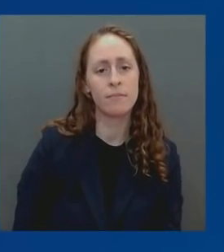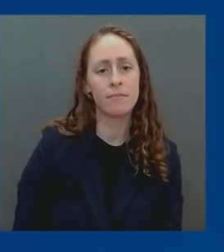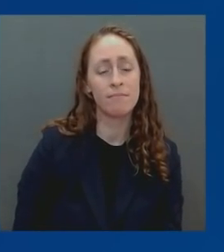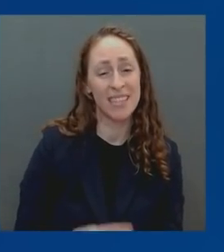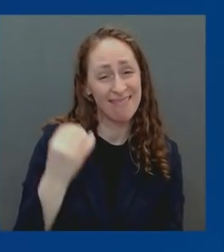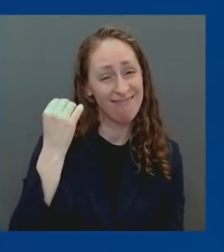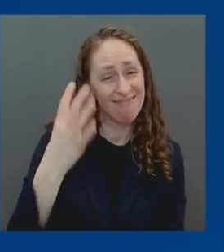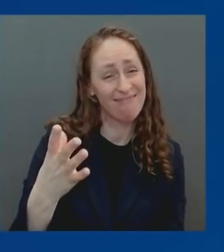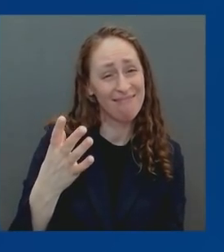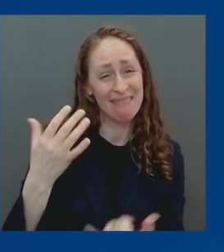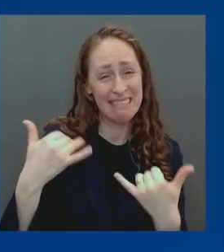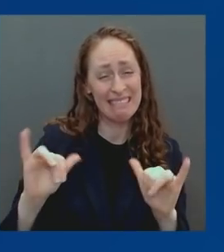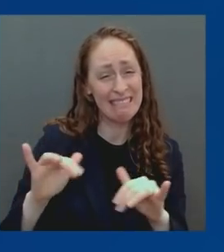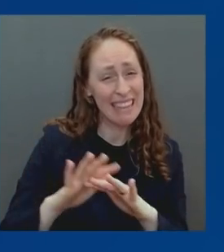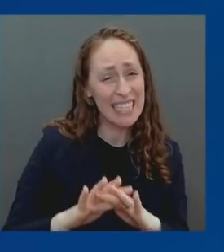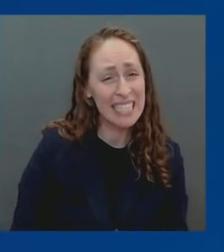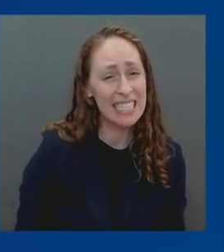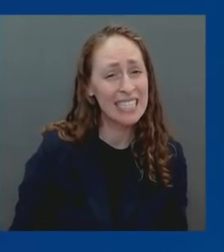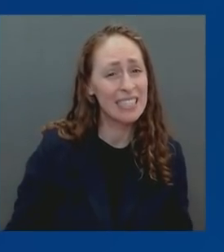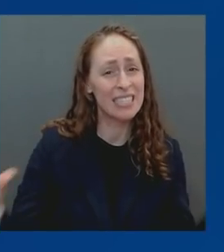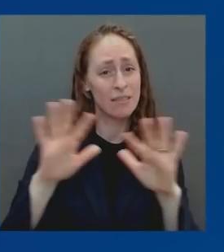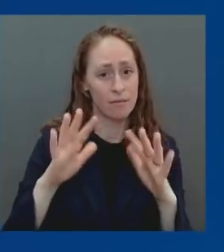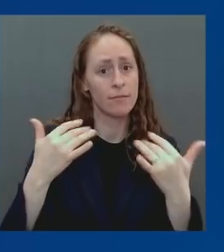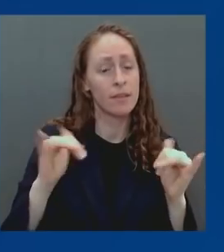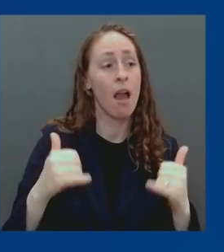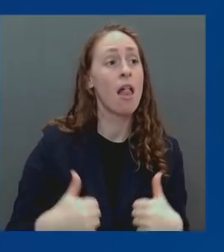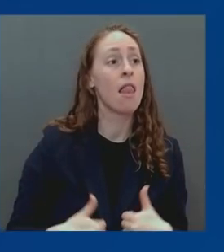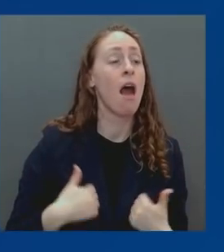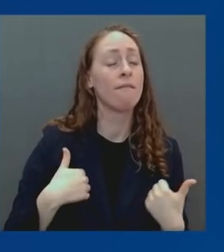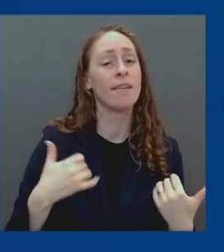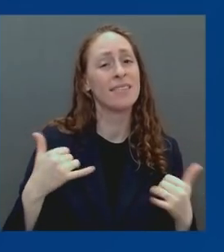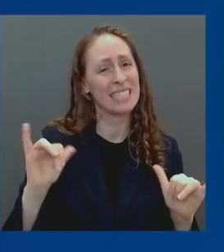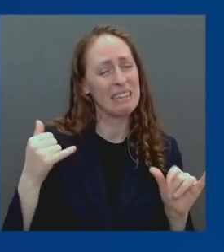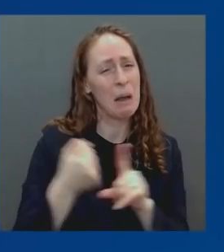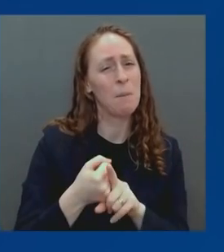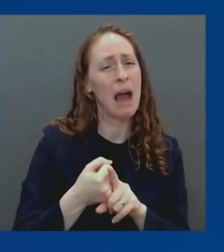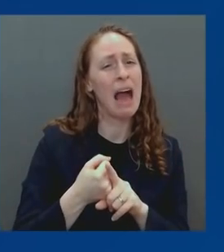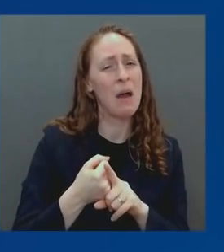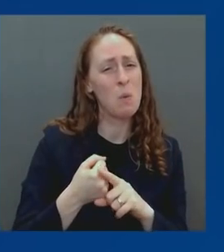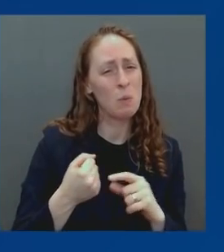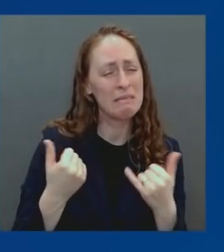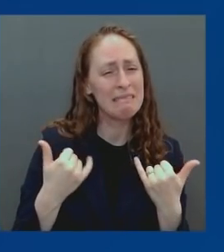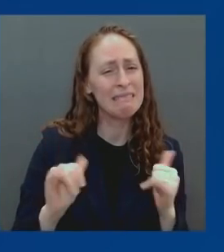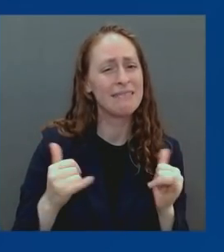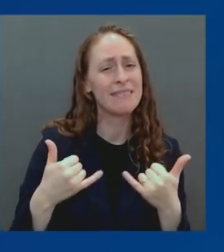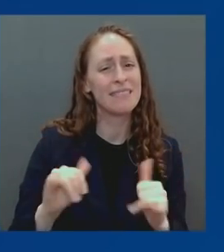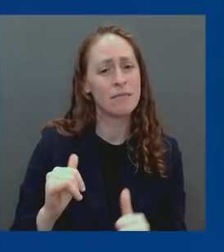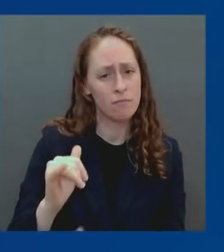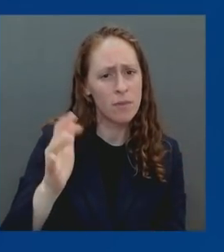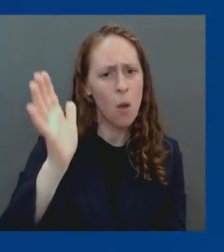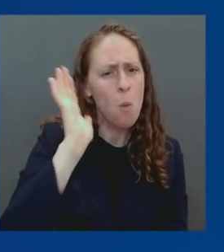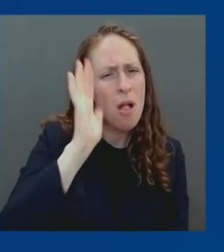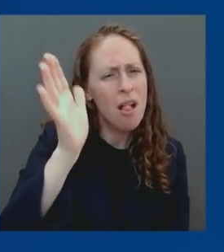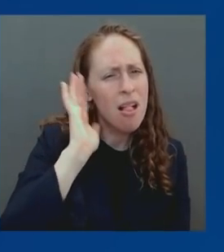We believe we will get there. We can't guarantee that there will not be another variant that challenges us,